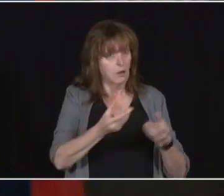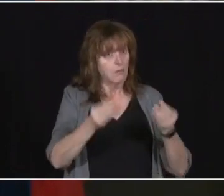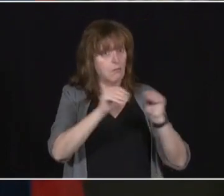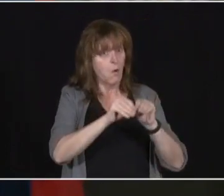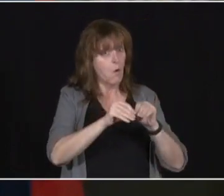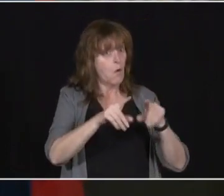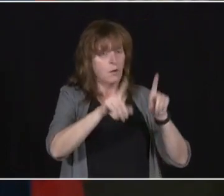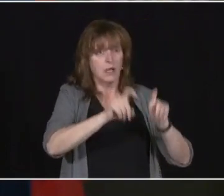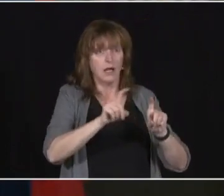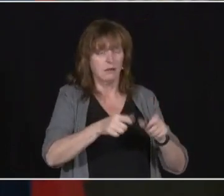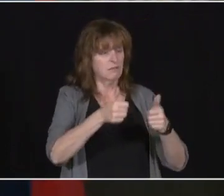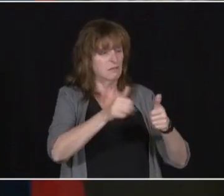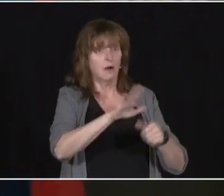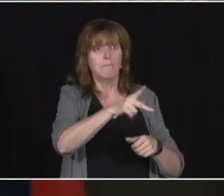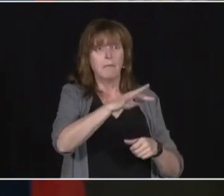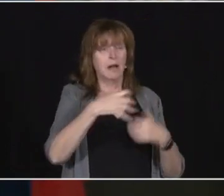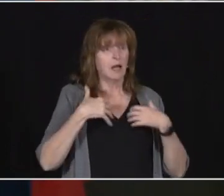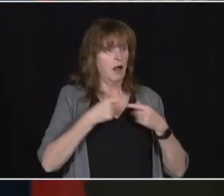You are doing a great job, keep going.